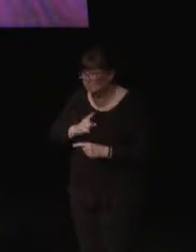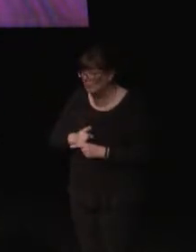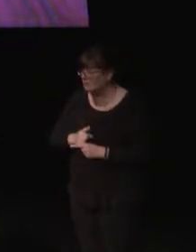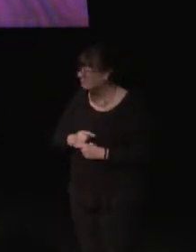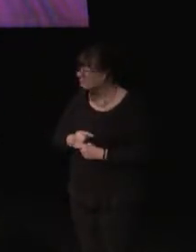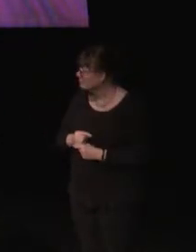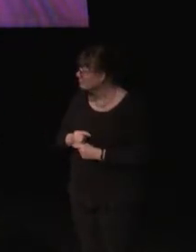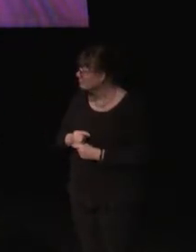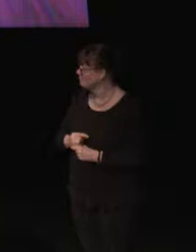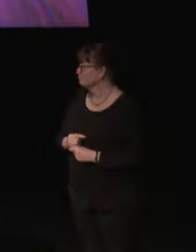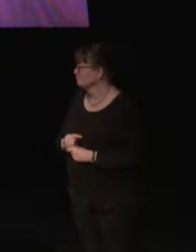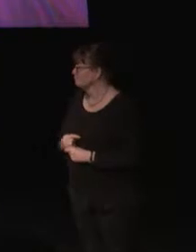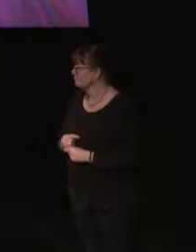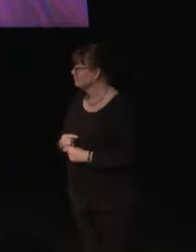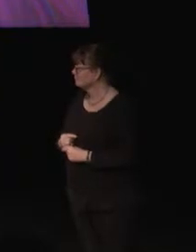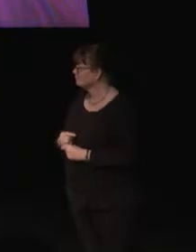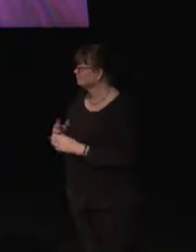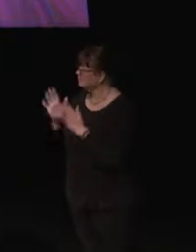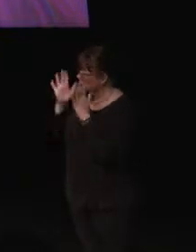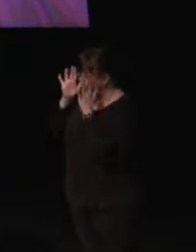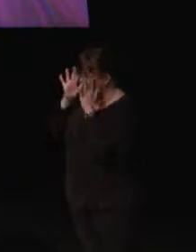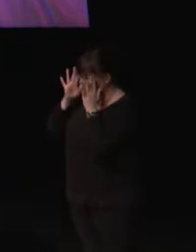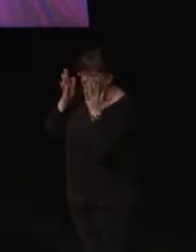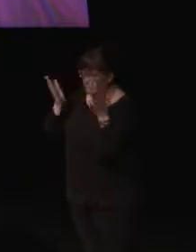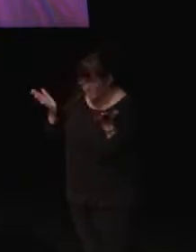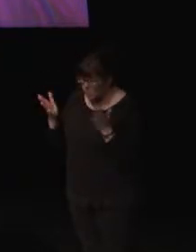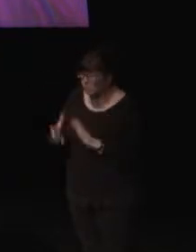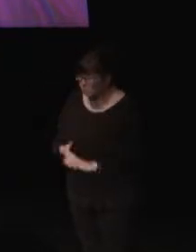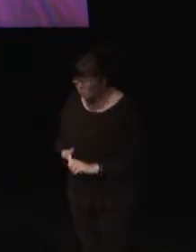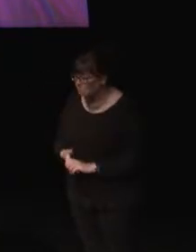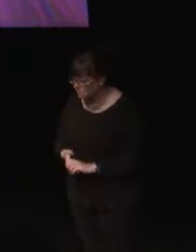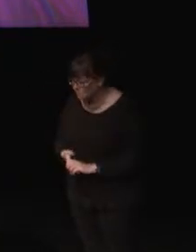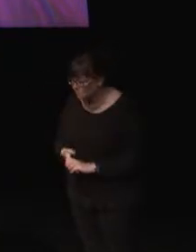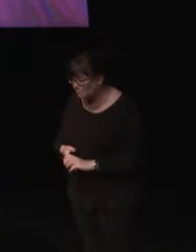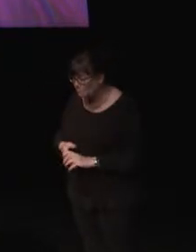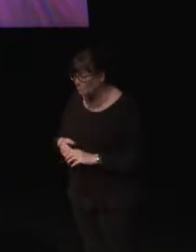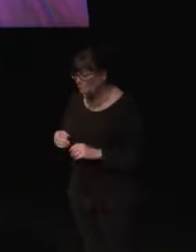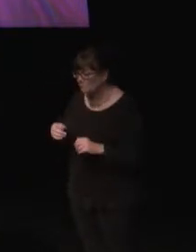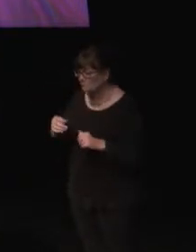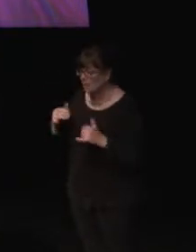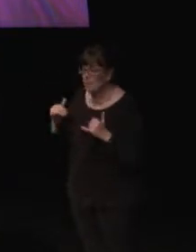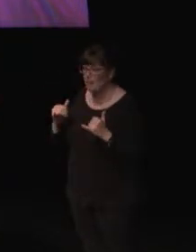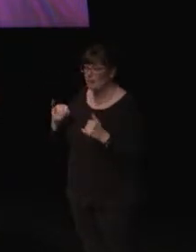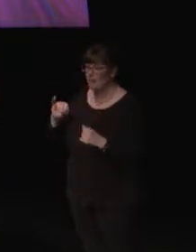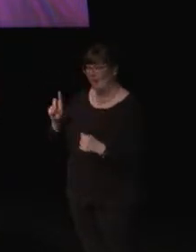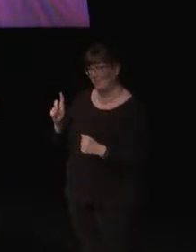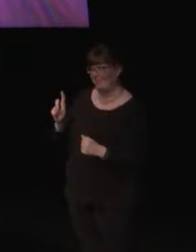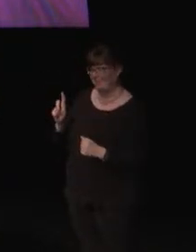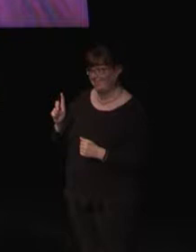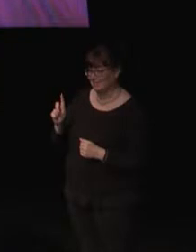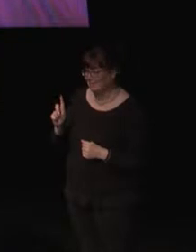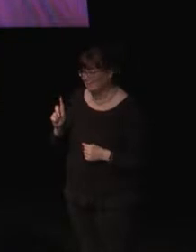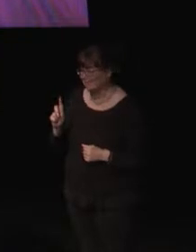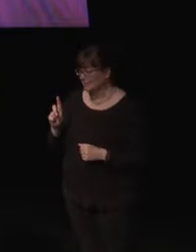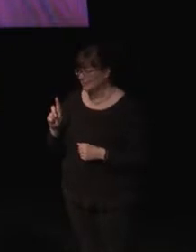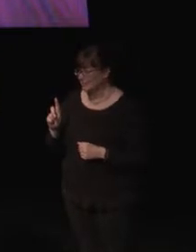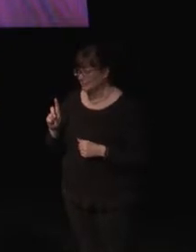A couple of details. So, first, player ID. That's the thing before the call-in.